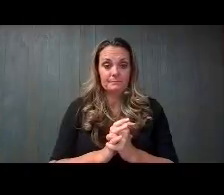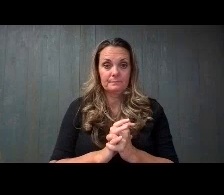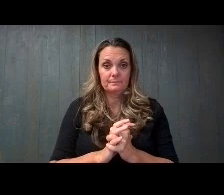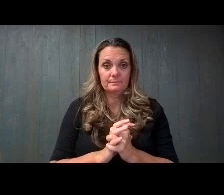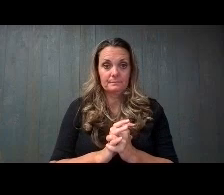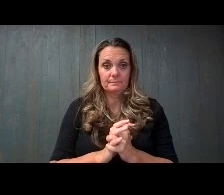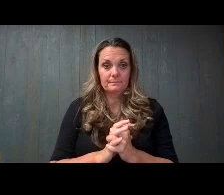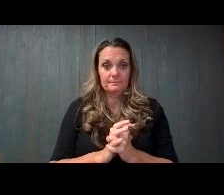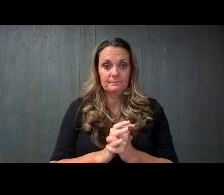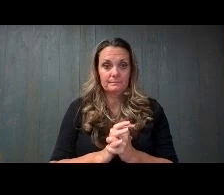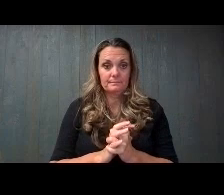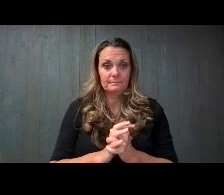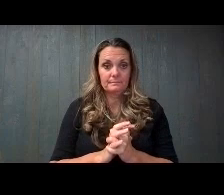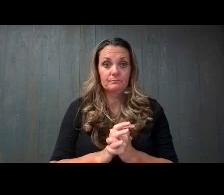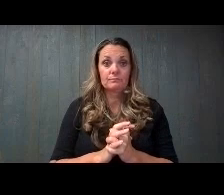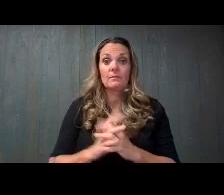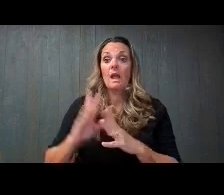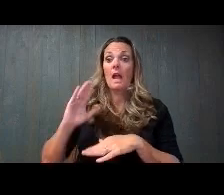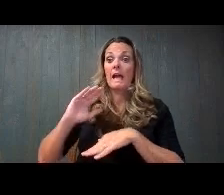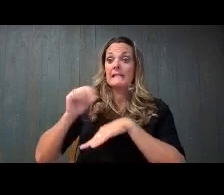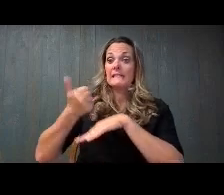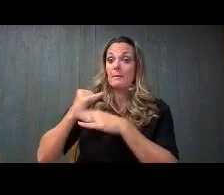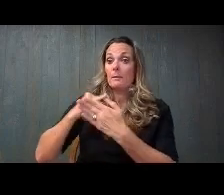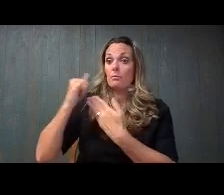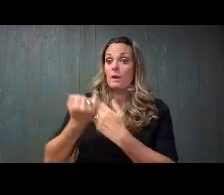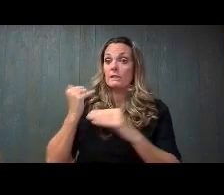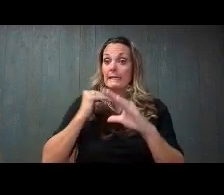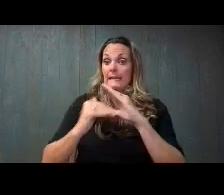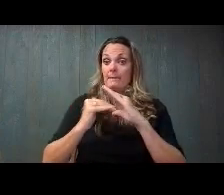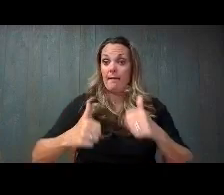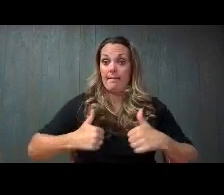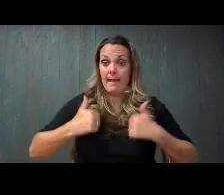Or the establishment project email address is listed here.